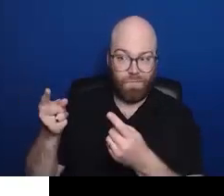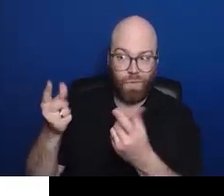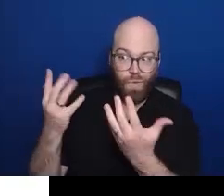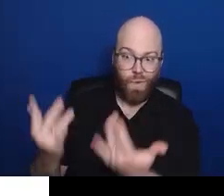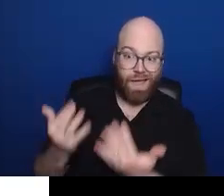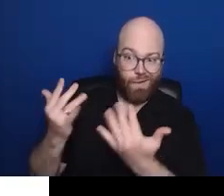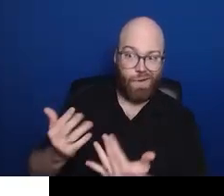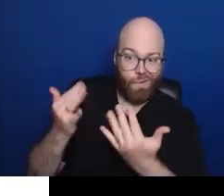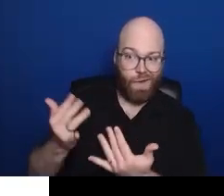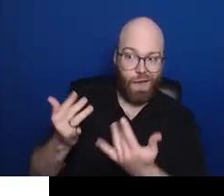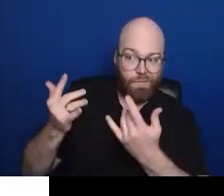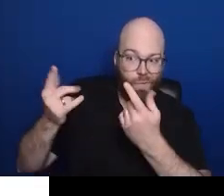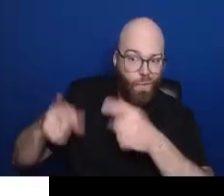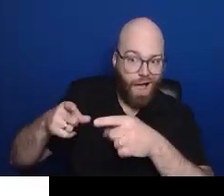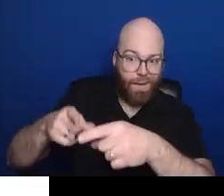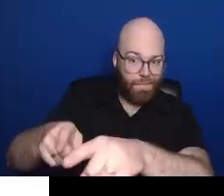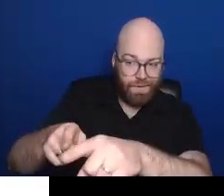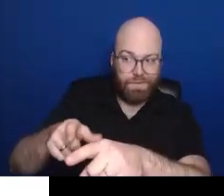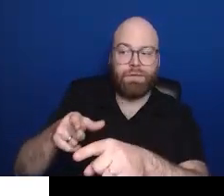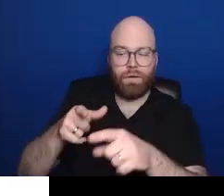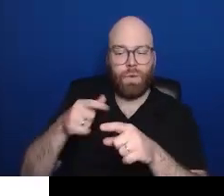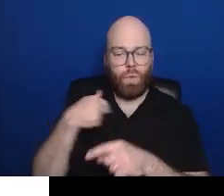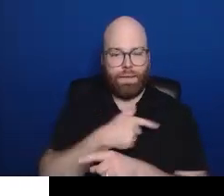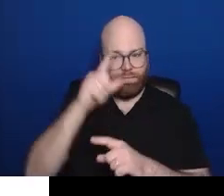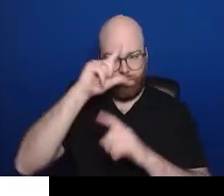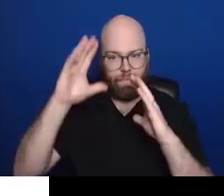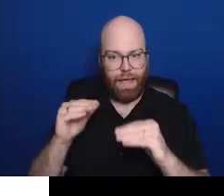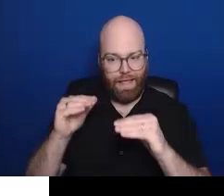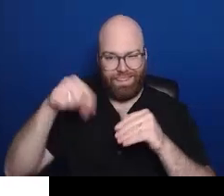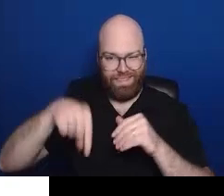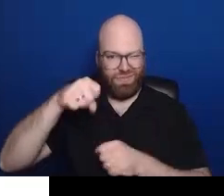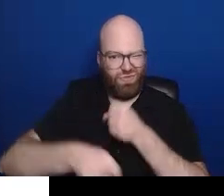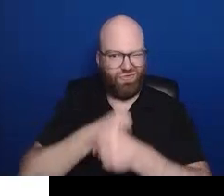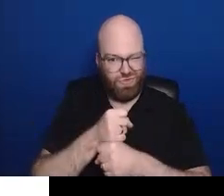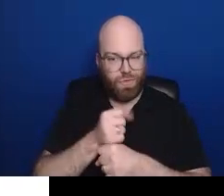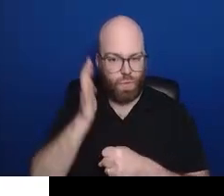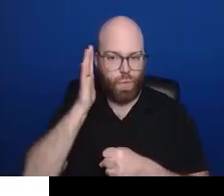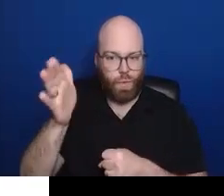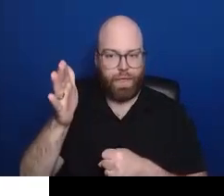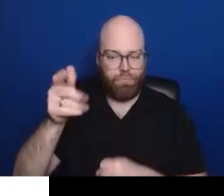a decision to be released sometime this year. So it's going to be on the news again.